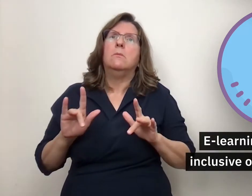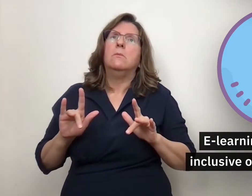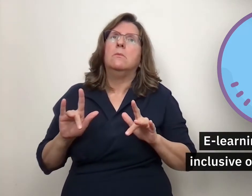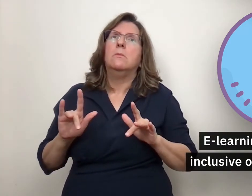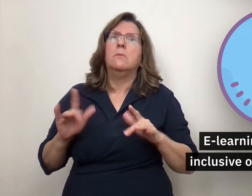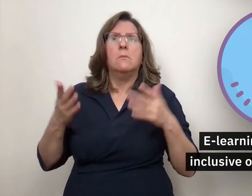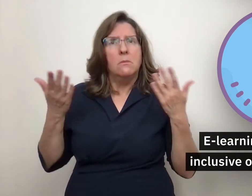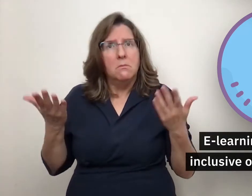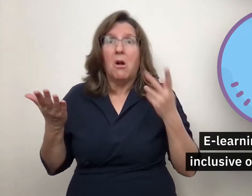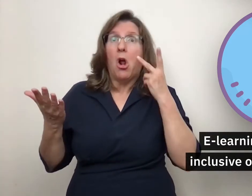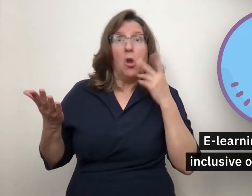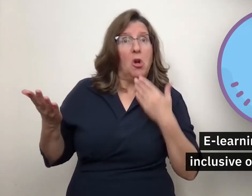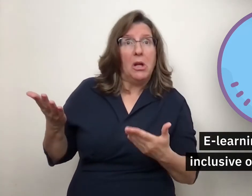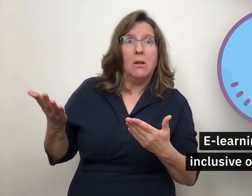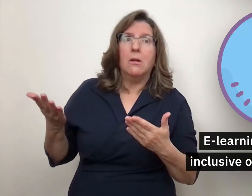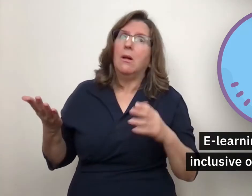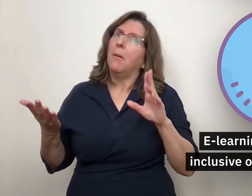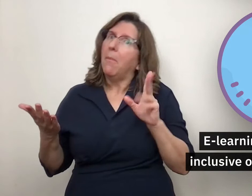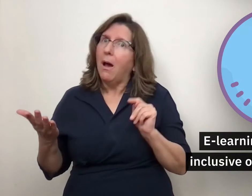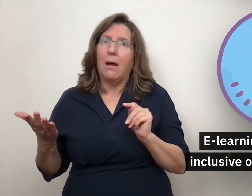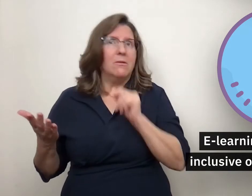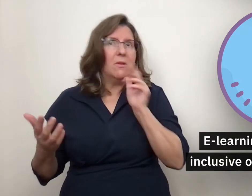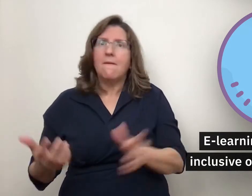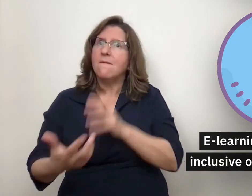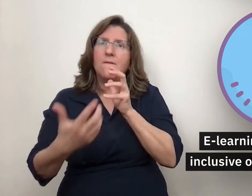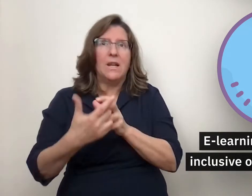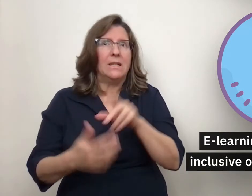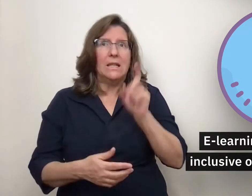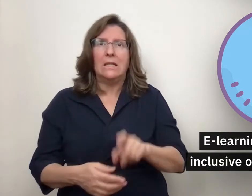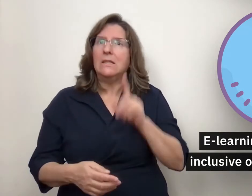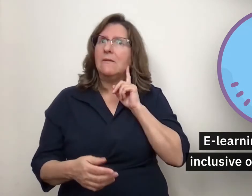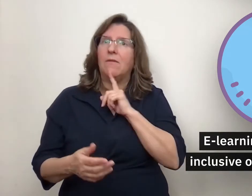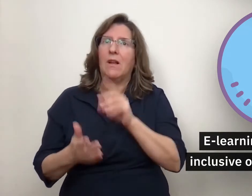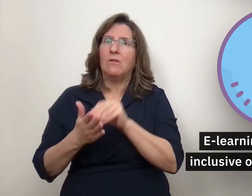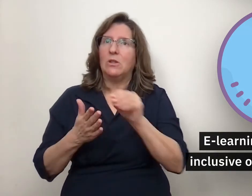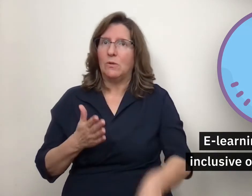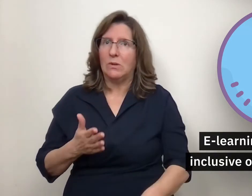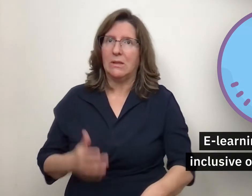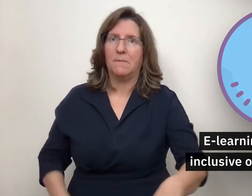This "appears" to be accessible but often does not meet the needs of deaf learners.